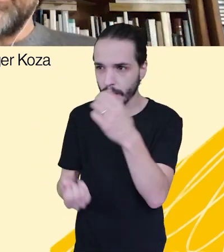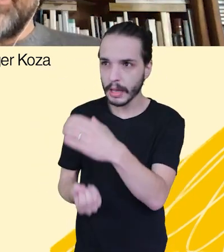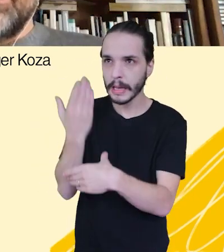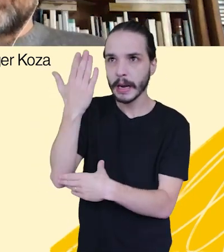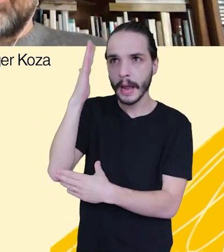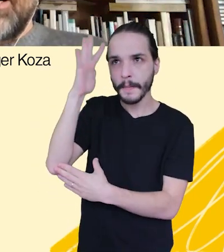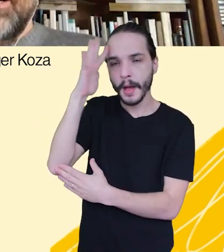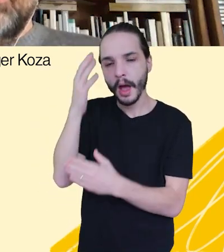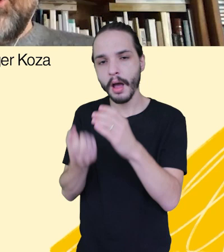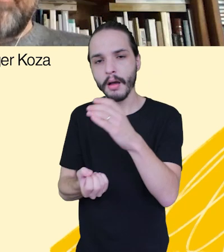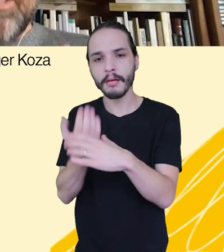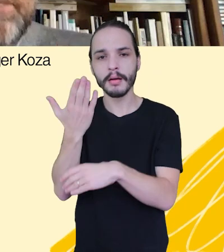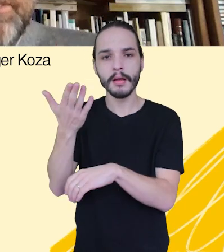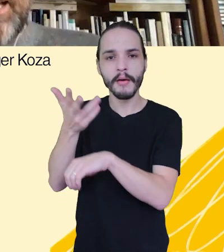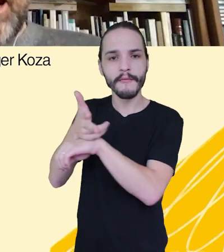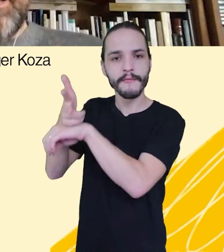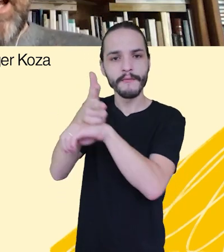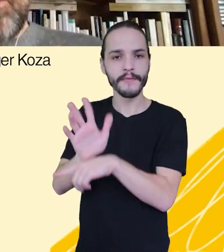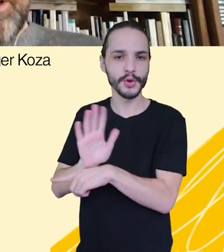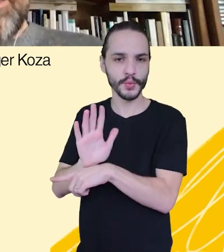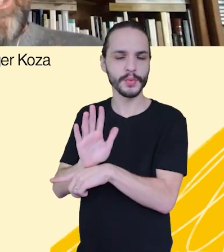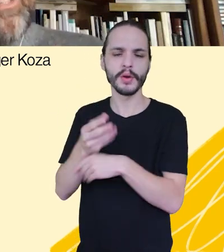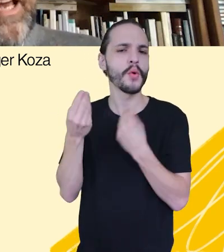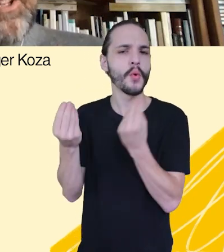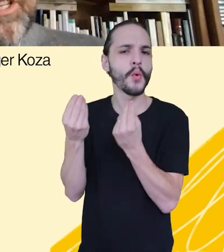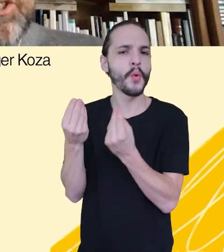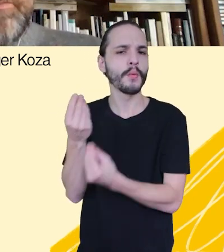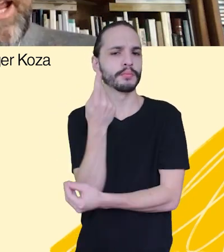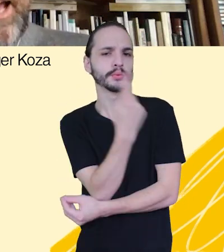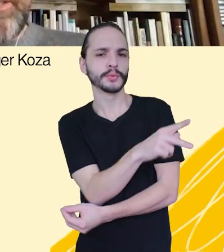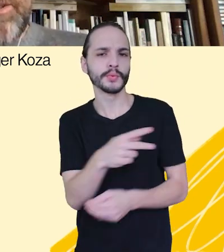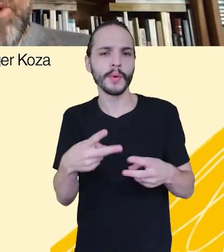So how do you perceive that? And what is the intelligence behind it?